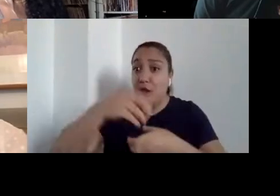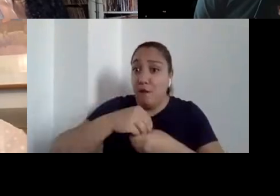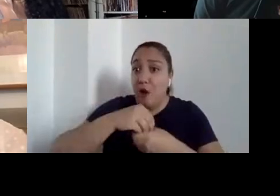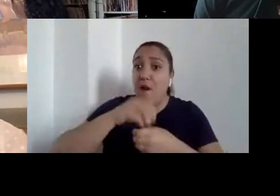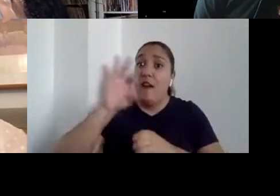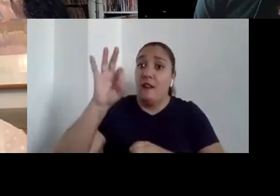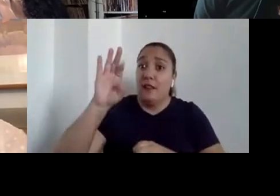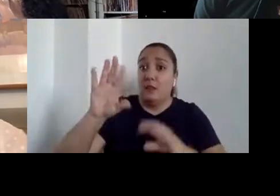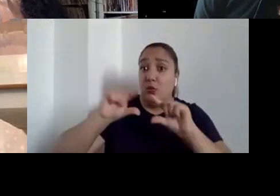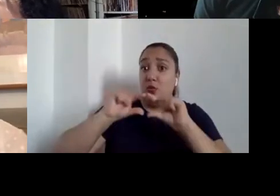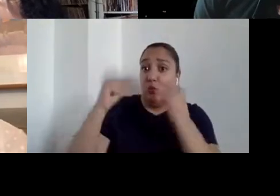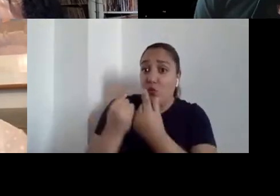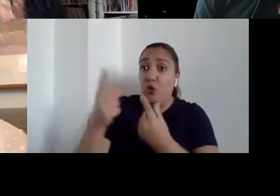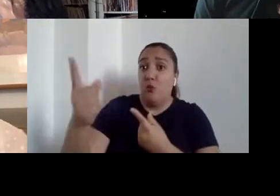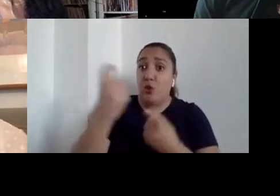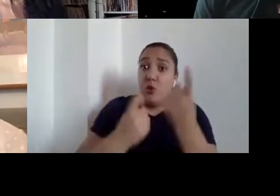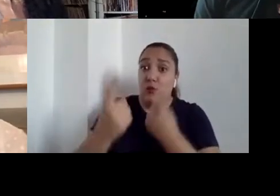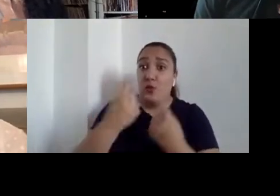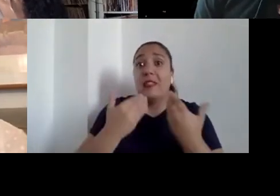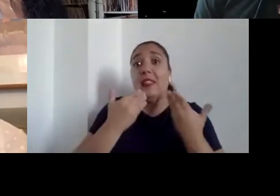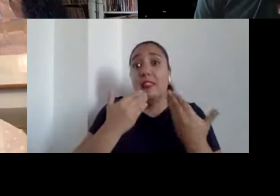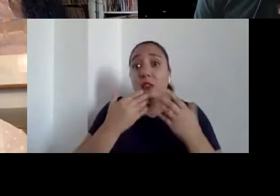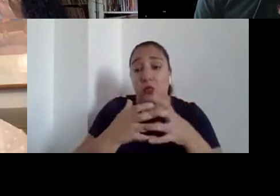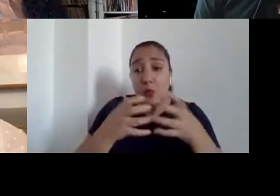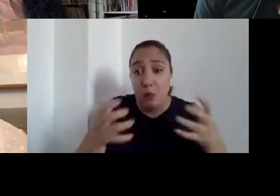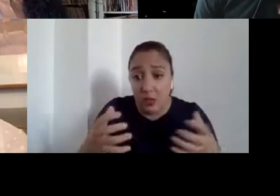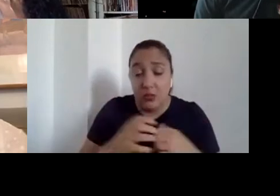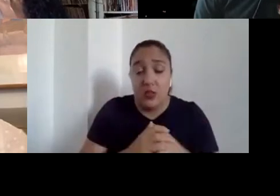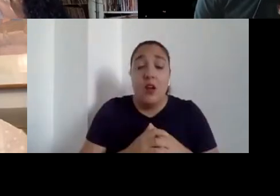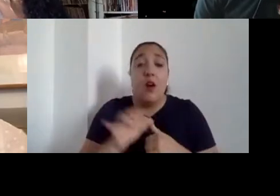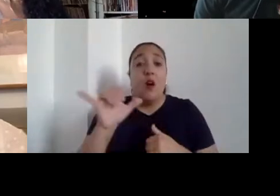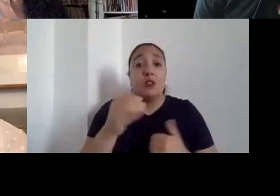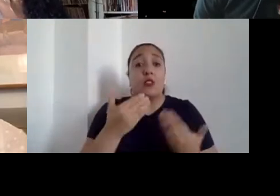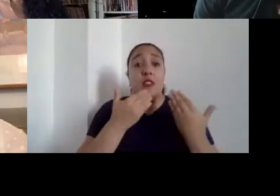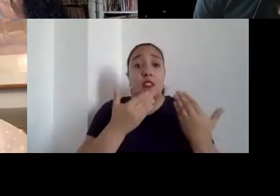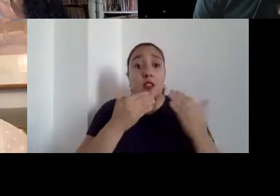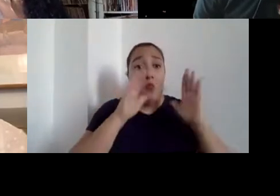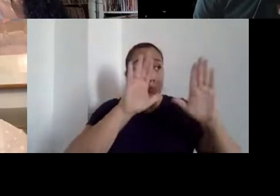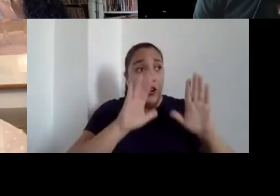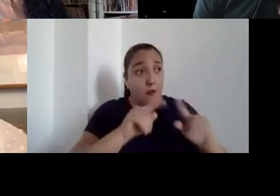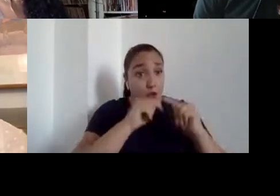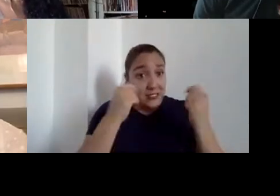We see you. Thank you. I want to thank our phenomenal team at Dance/NYC for